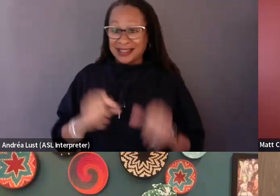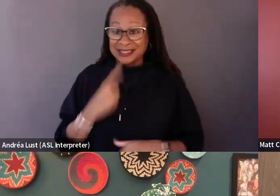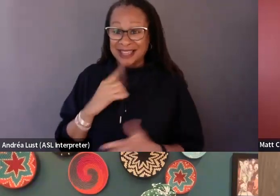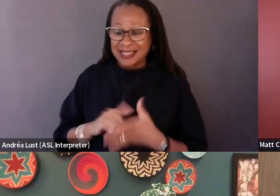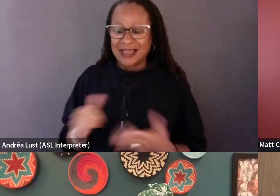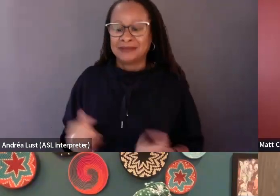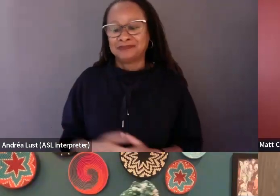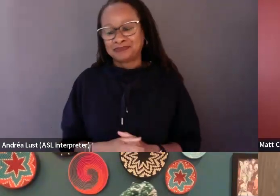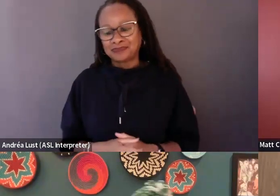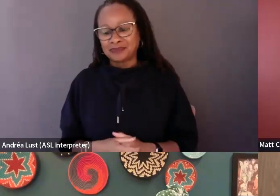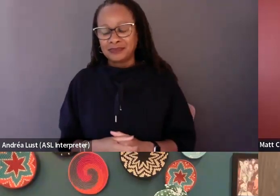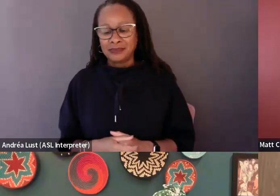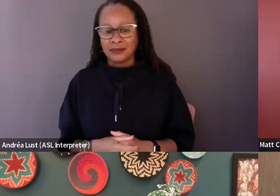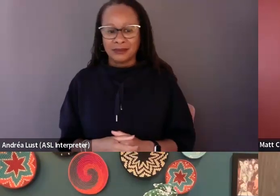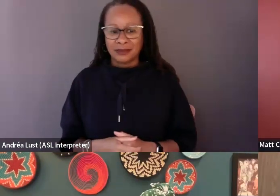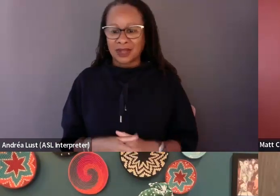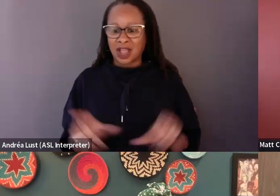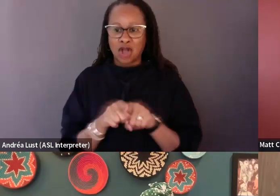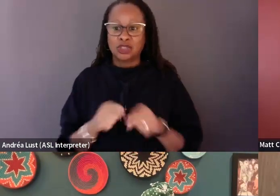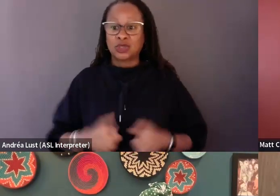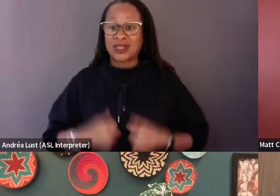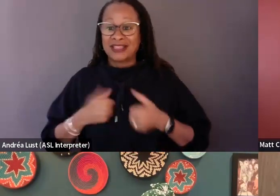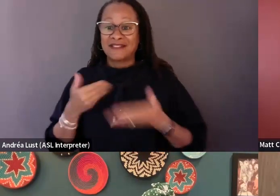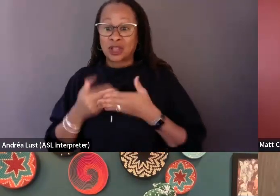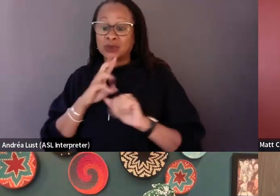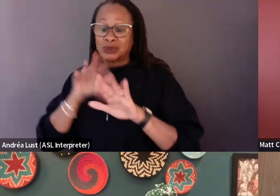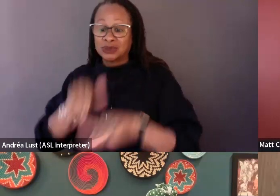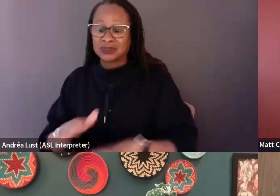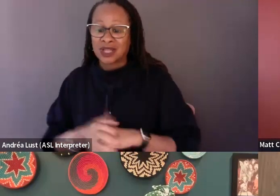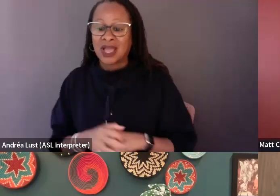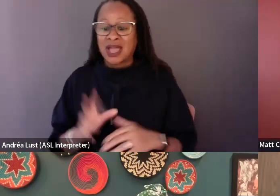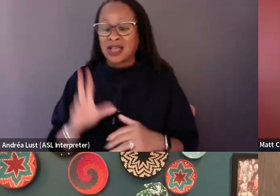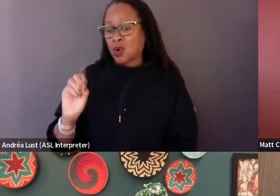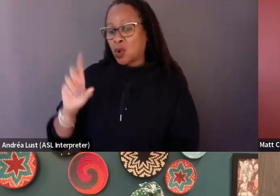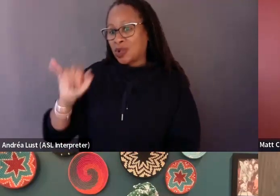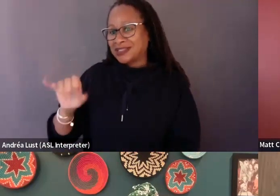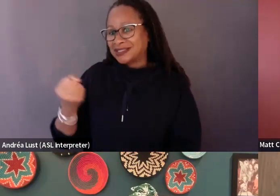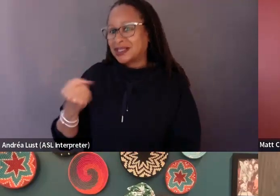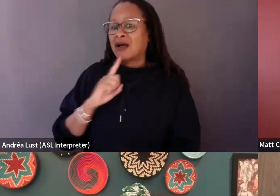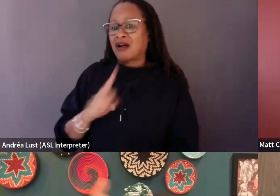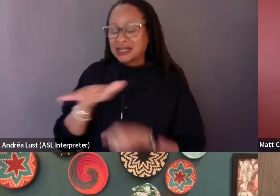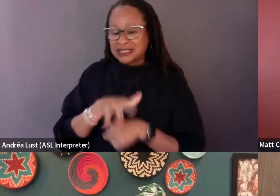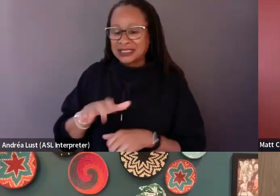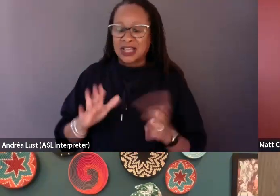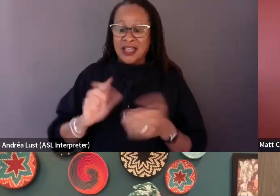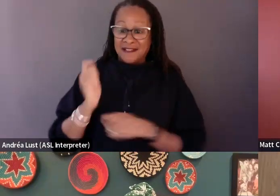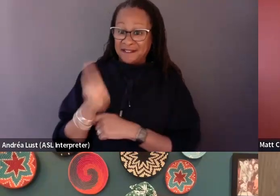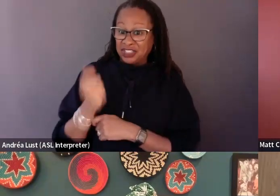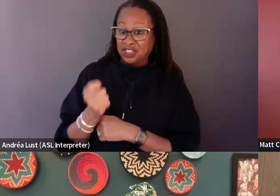that I also live right next to the sea and there's different Kolis. So Kolis are essentially a fishing community spread across India,